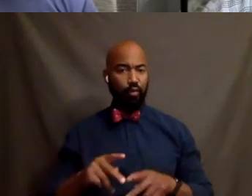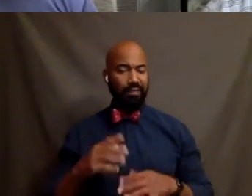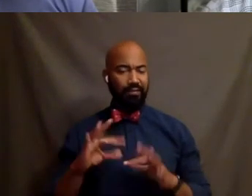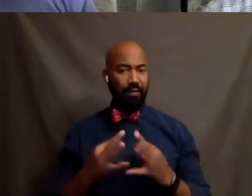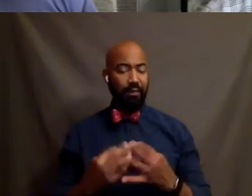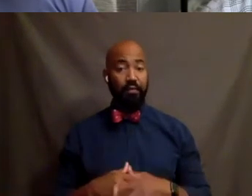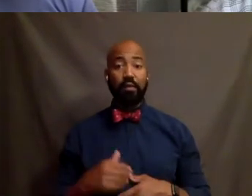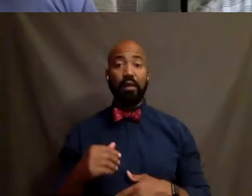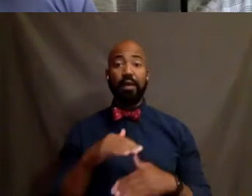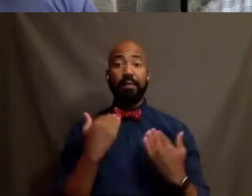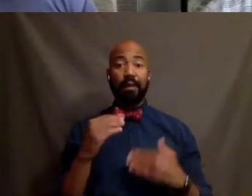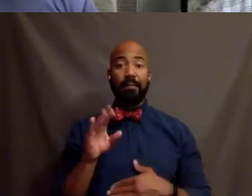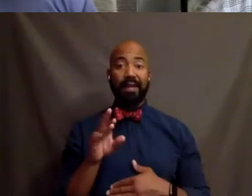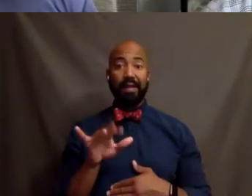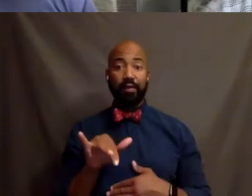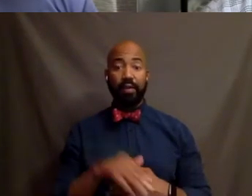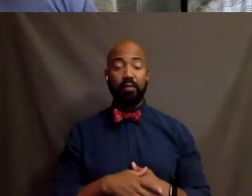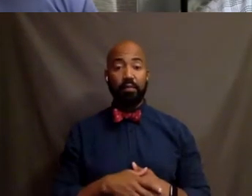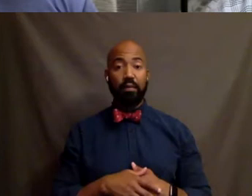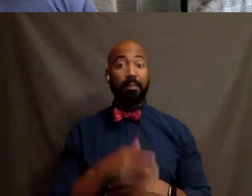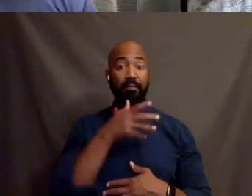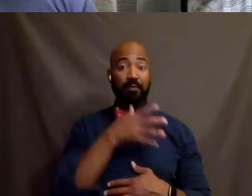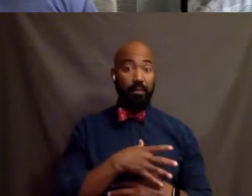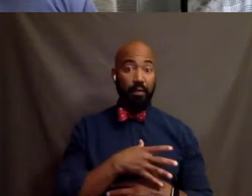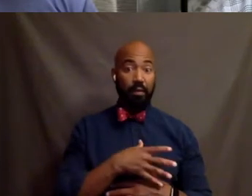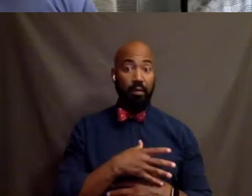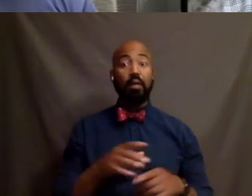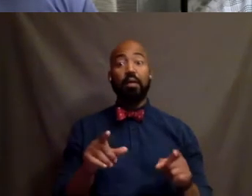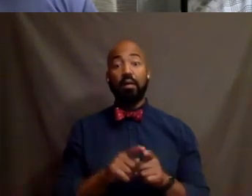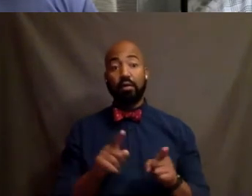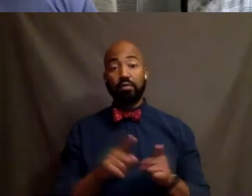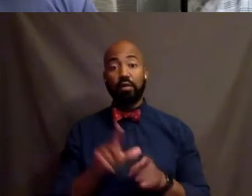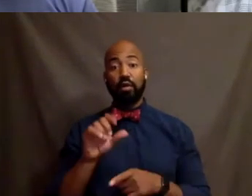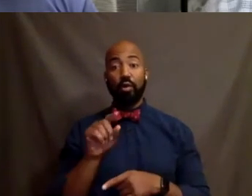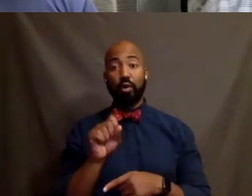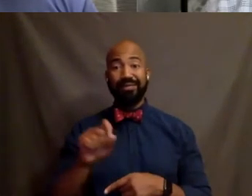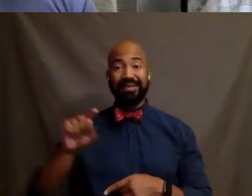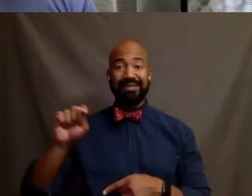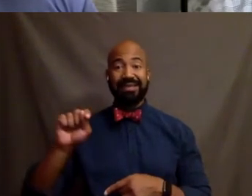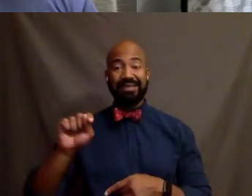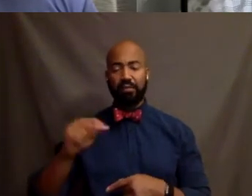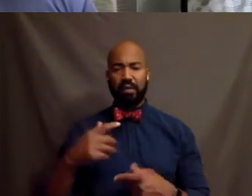I'm terrified of experiencing hair loss if I use low dose T. Is there a way that I can see if I have the genetics